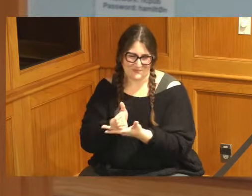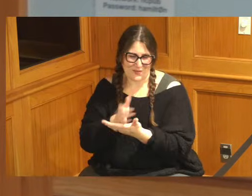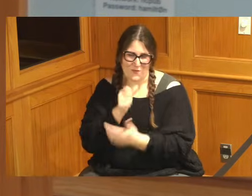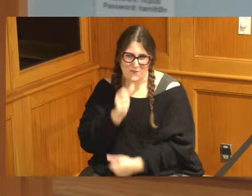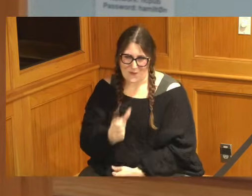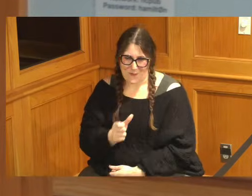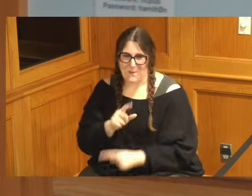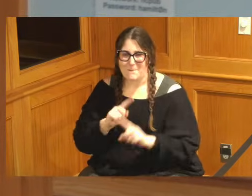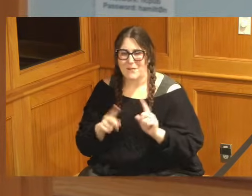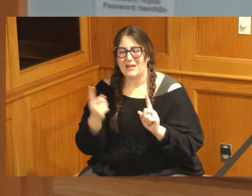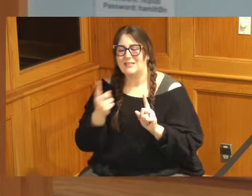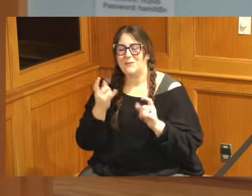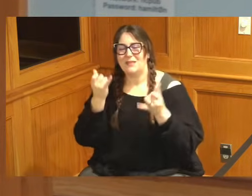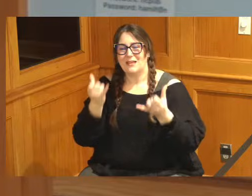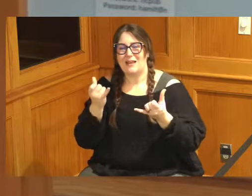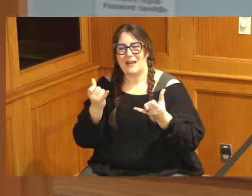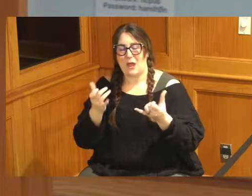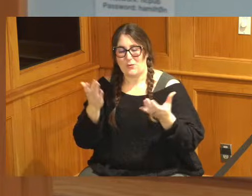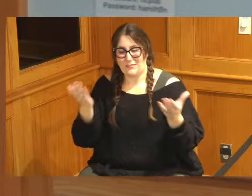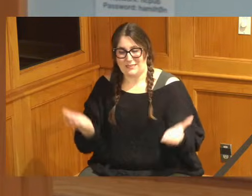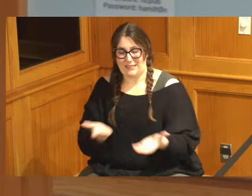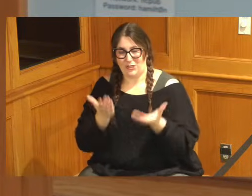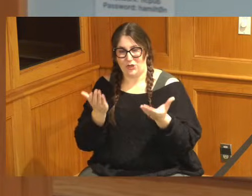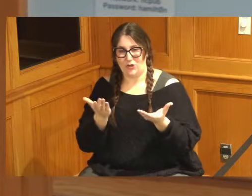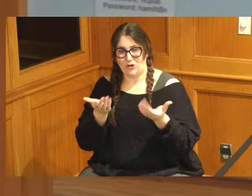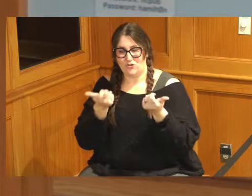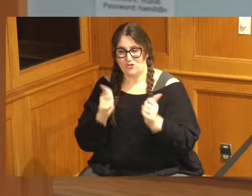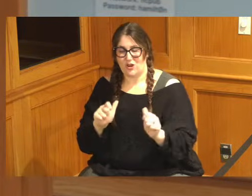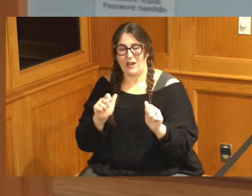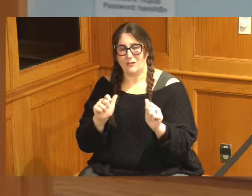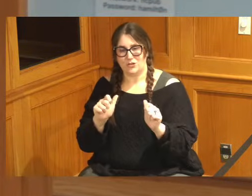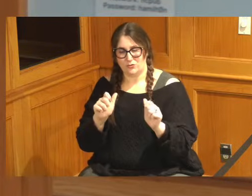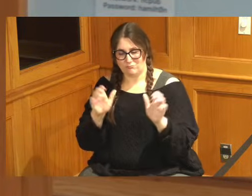something that's there now to keep advancing these goals going forward. And that didn't exist three